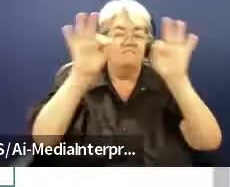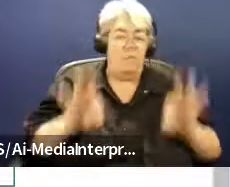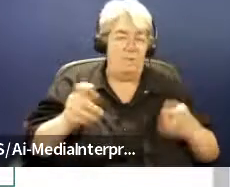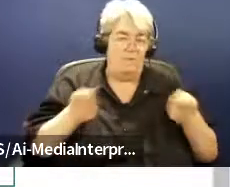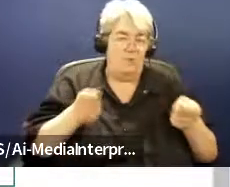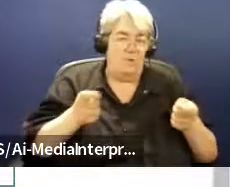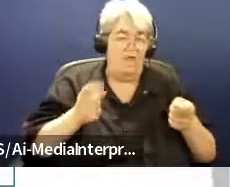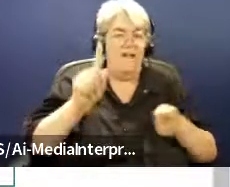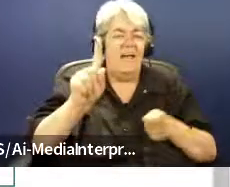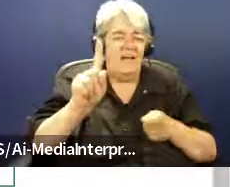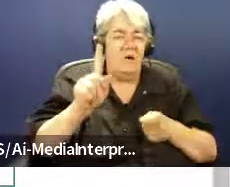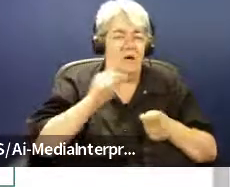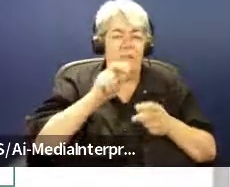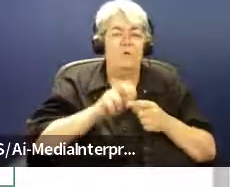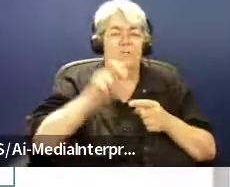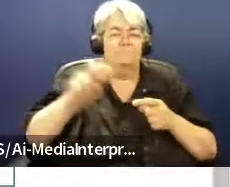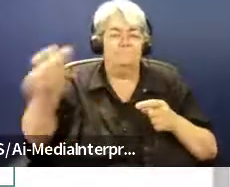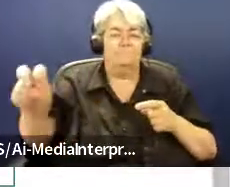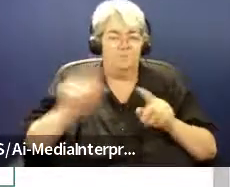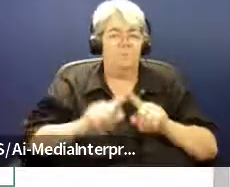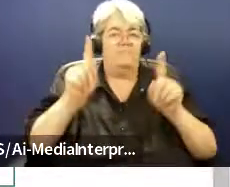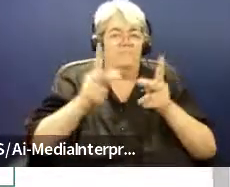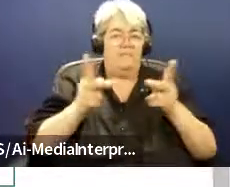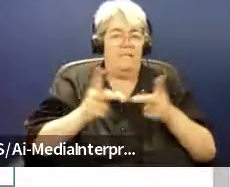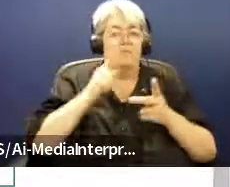looking at a page that has some form control elements